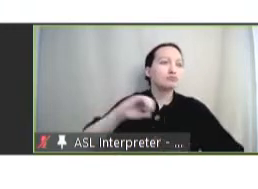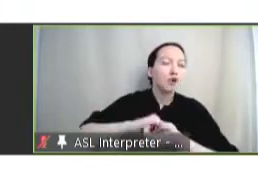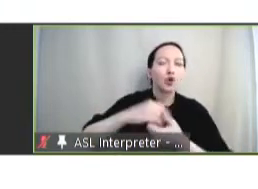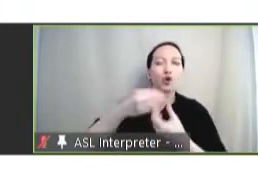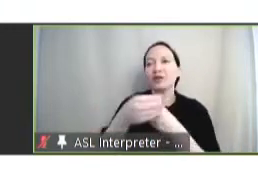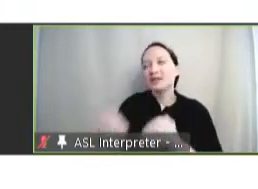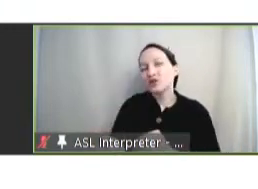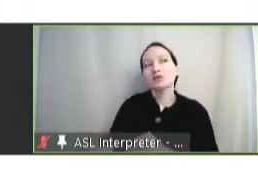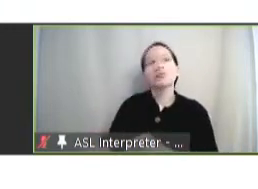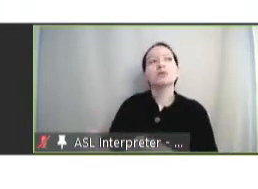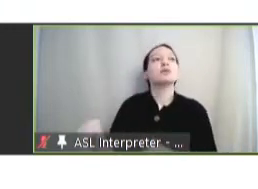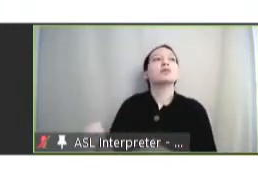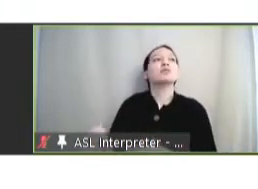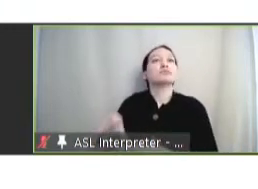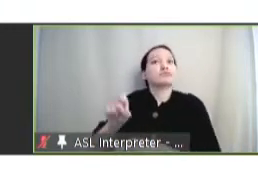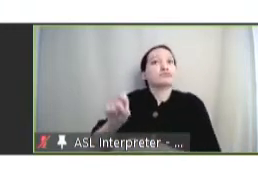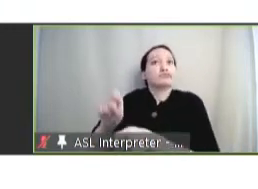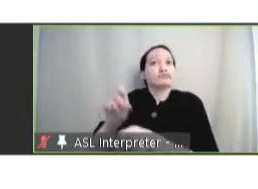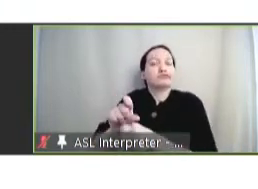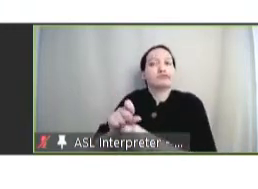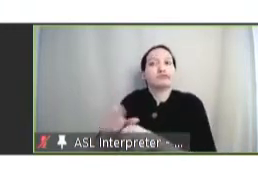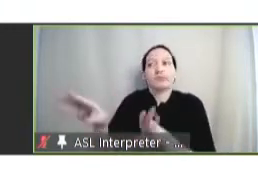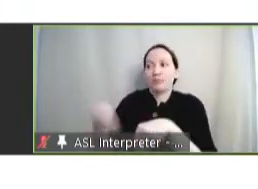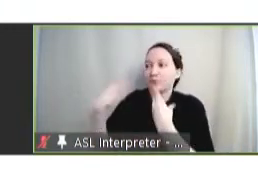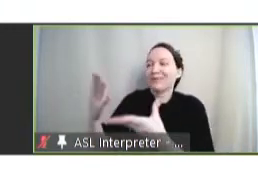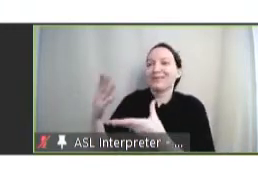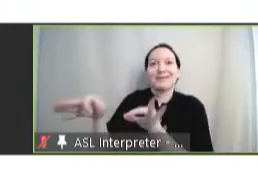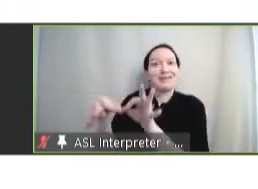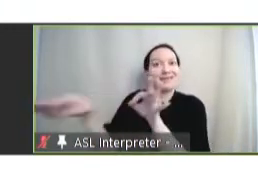we work hard, you know, with providers to eliminate language barriers.